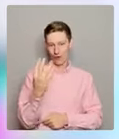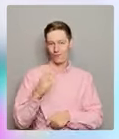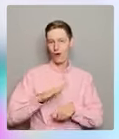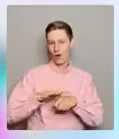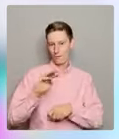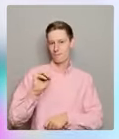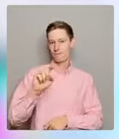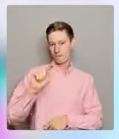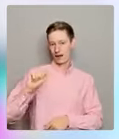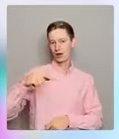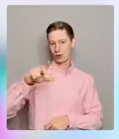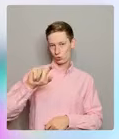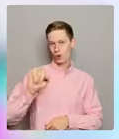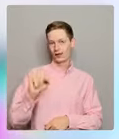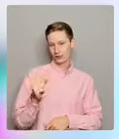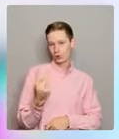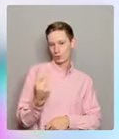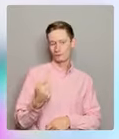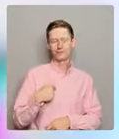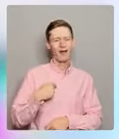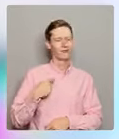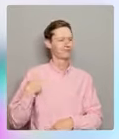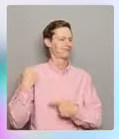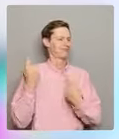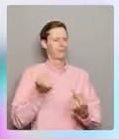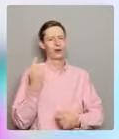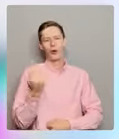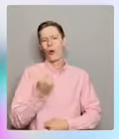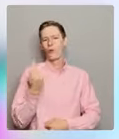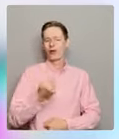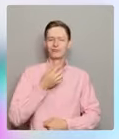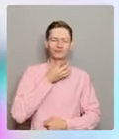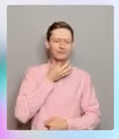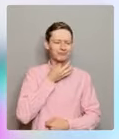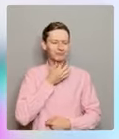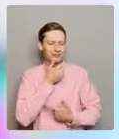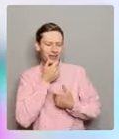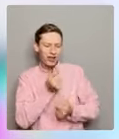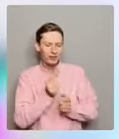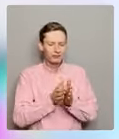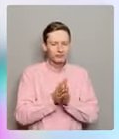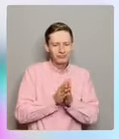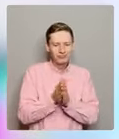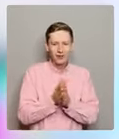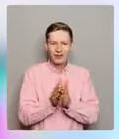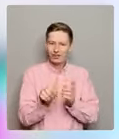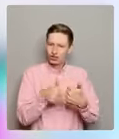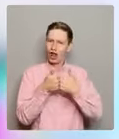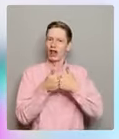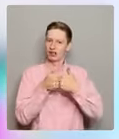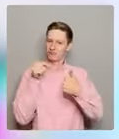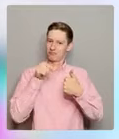And, you know, throughout my career, I've always been interested in the challenges of designing for inclusivity.